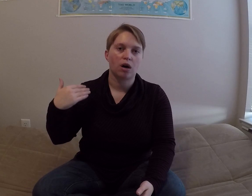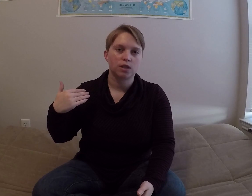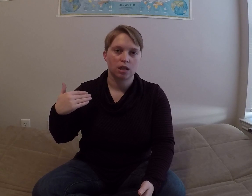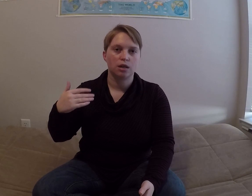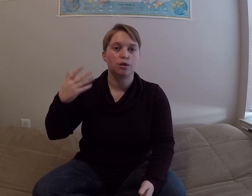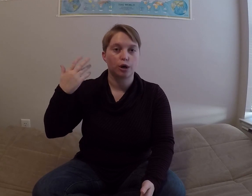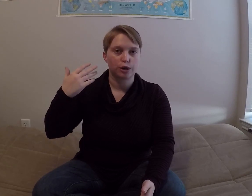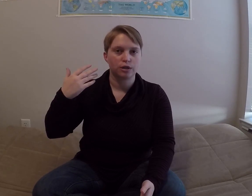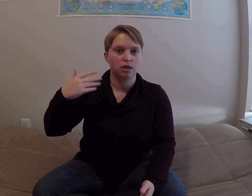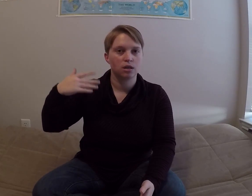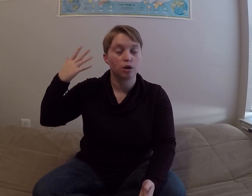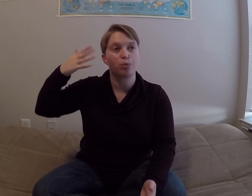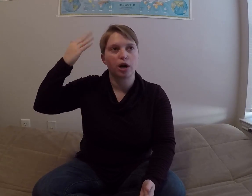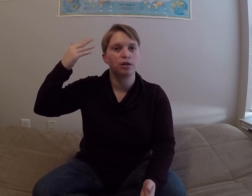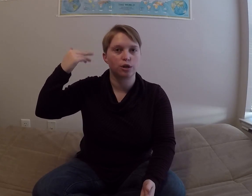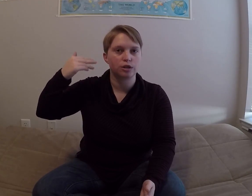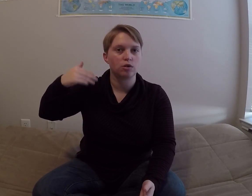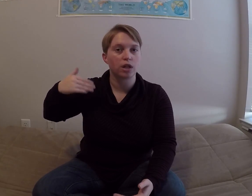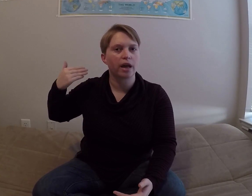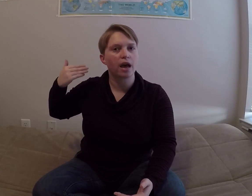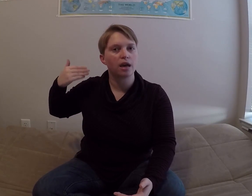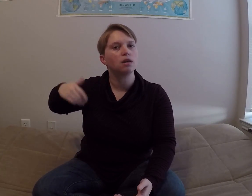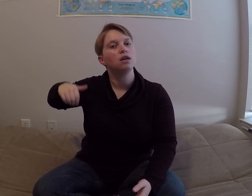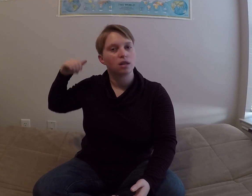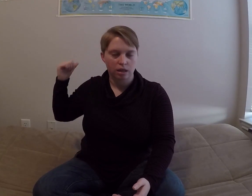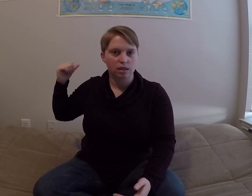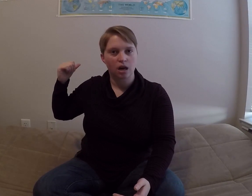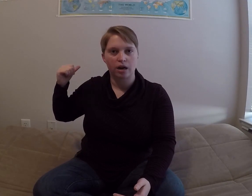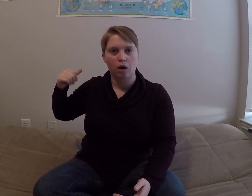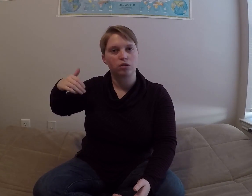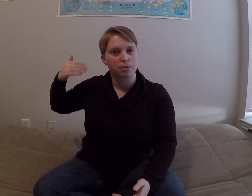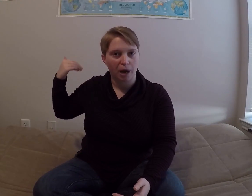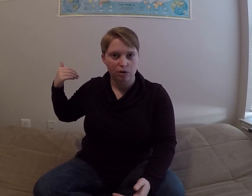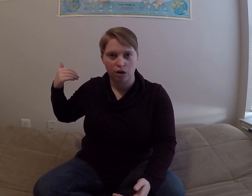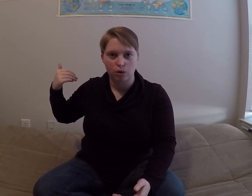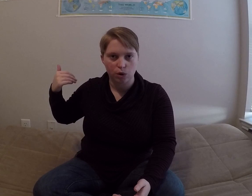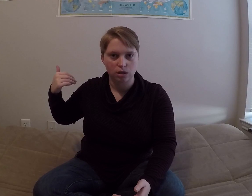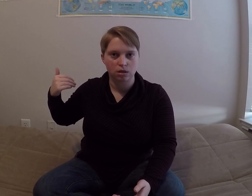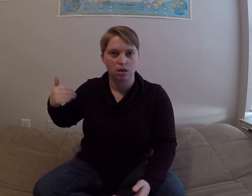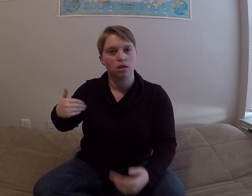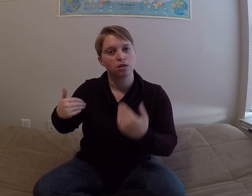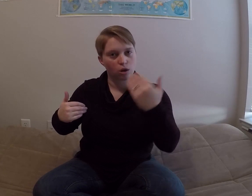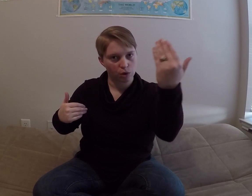you obviously learn, your brain learns to go ‘Hey, let’s cut out the background noise so